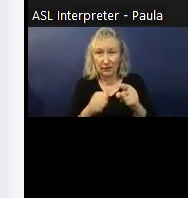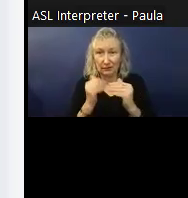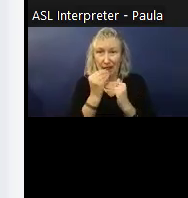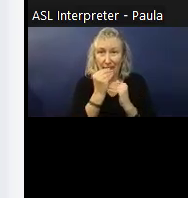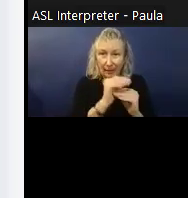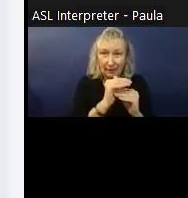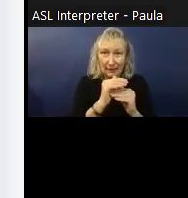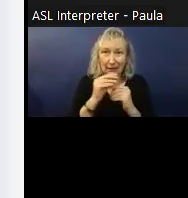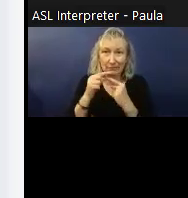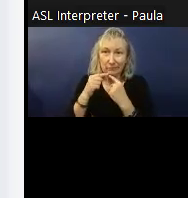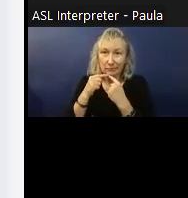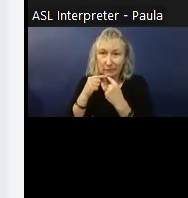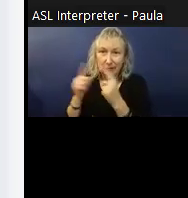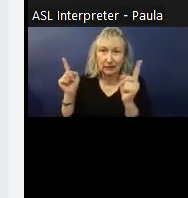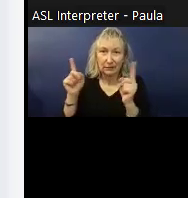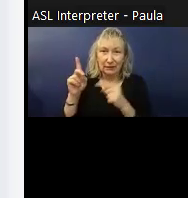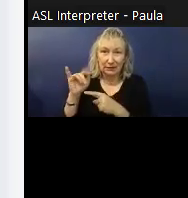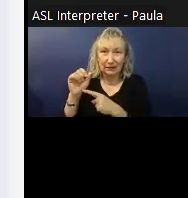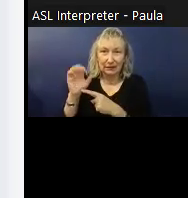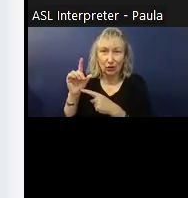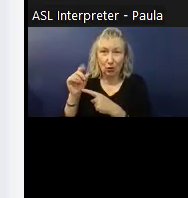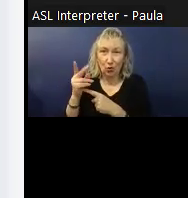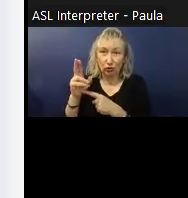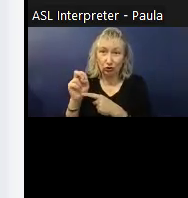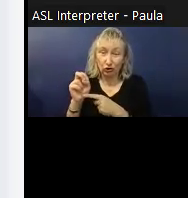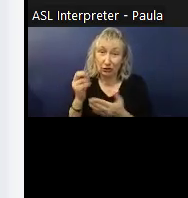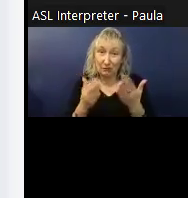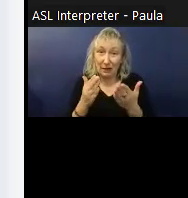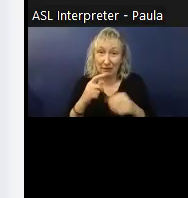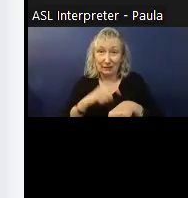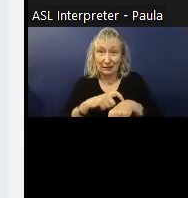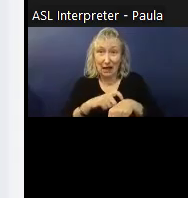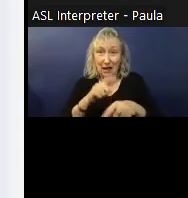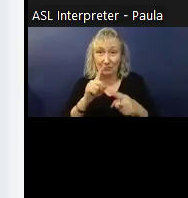So we may need to have some conversations about that or you with your DOJ attorney so we can get it right.